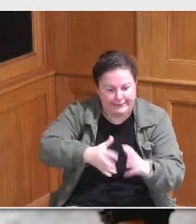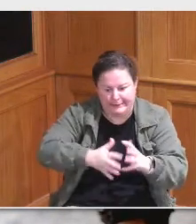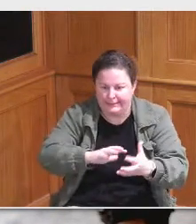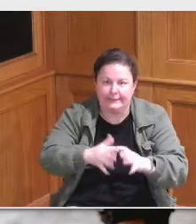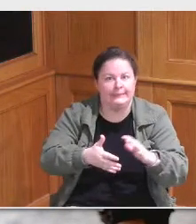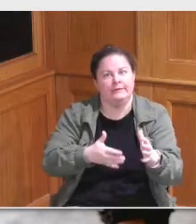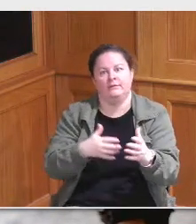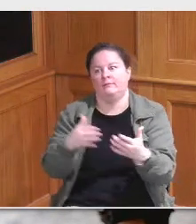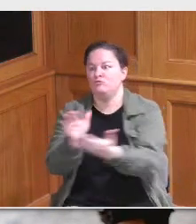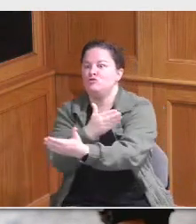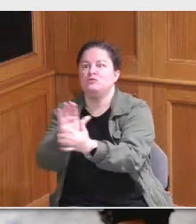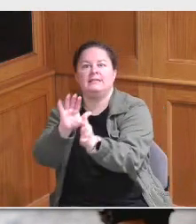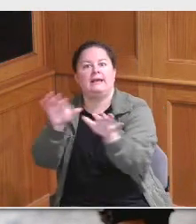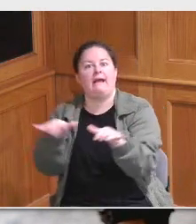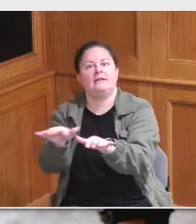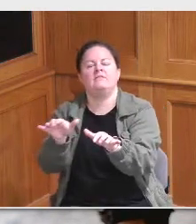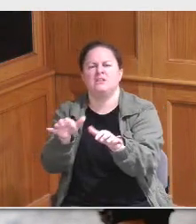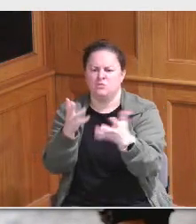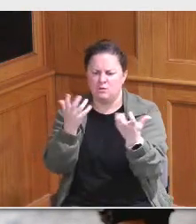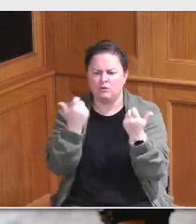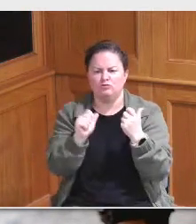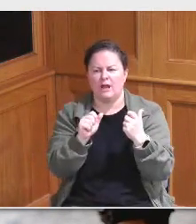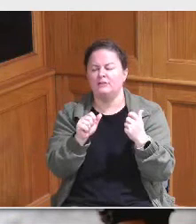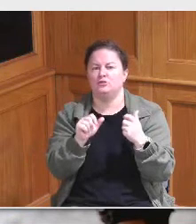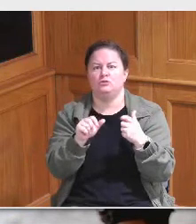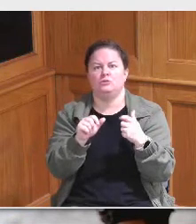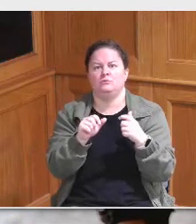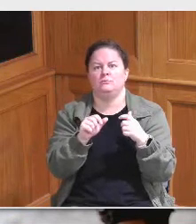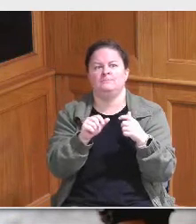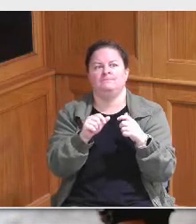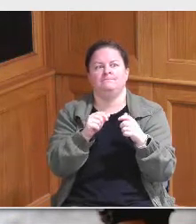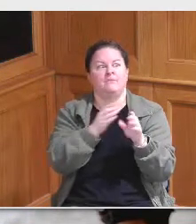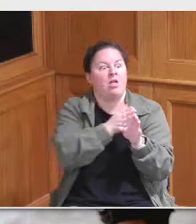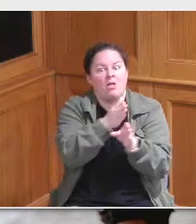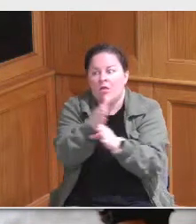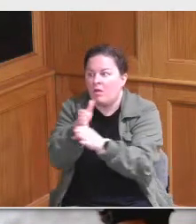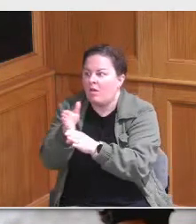for something that will fit everything everybody will have something that fits their needs and